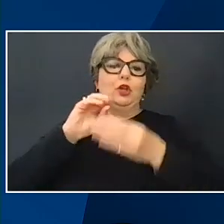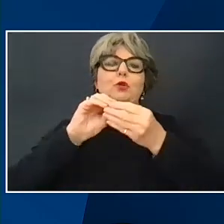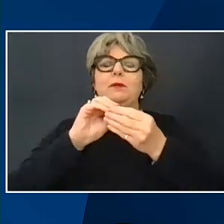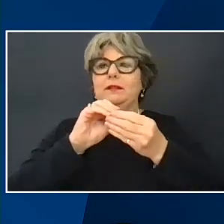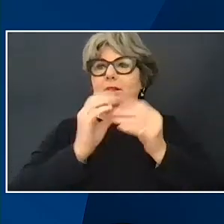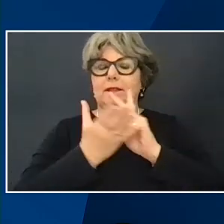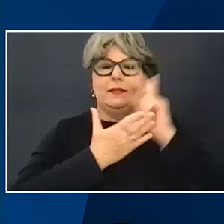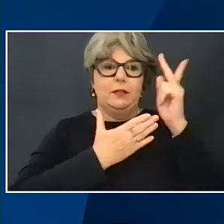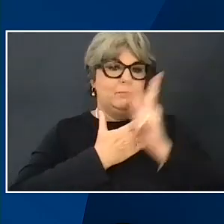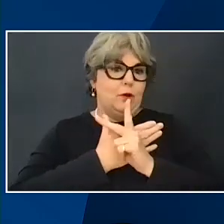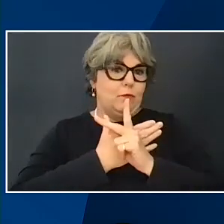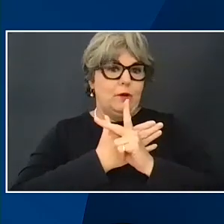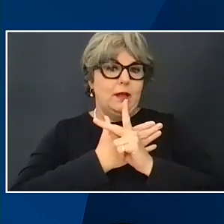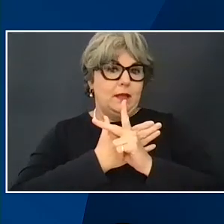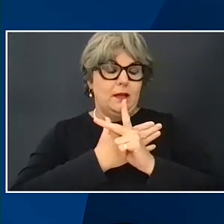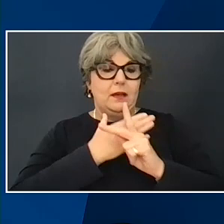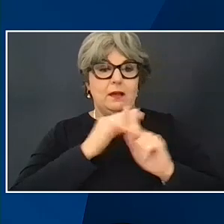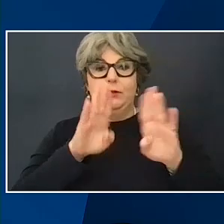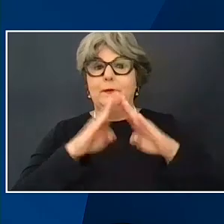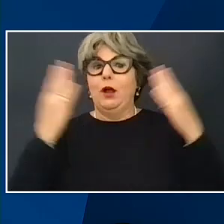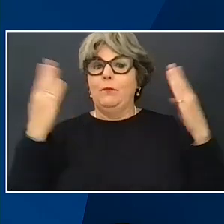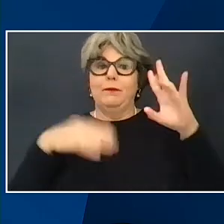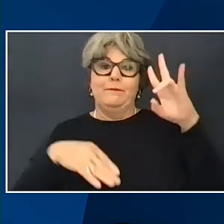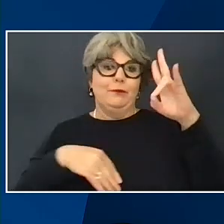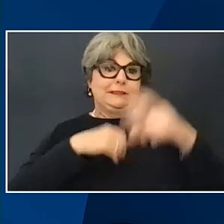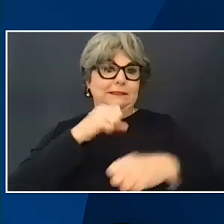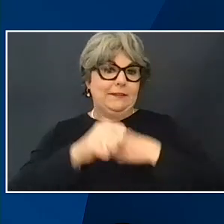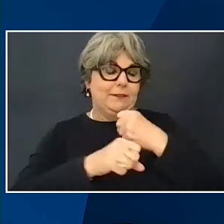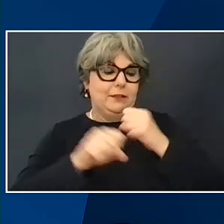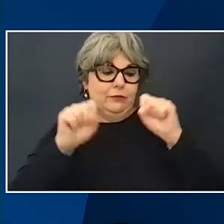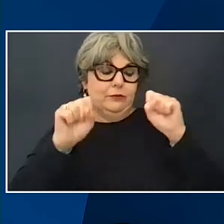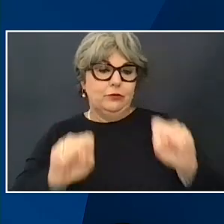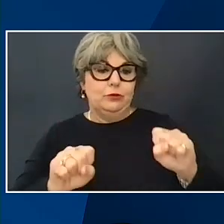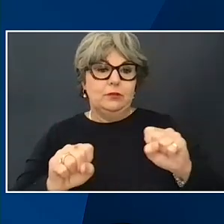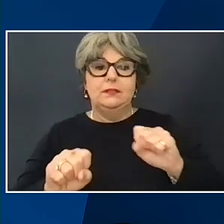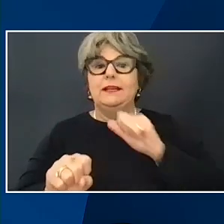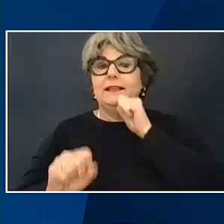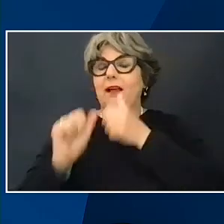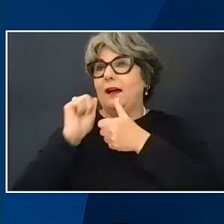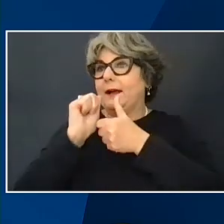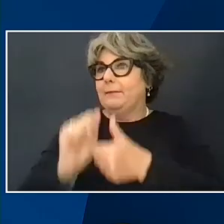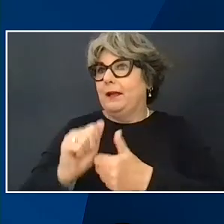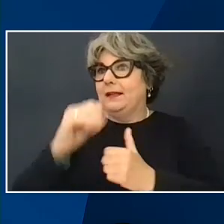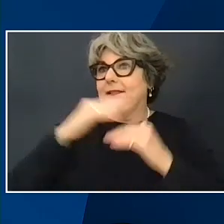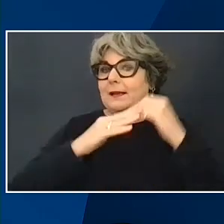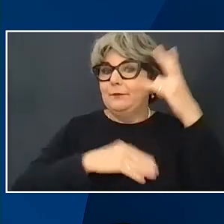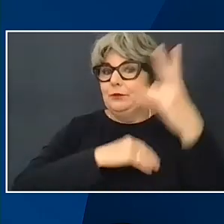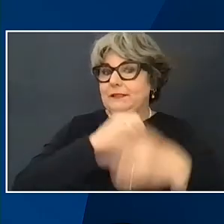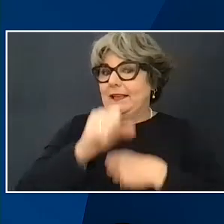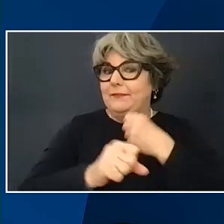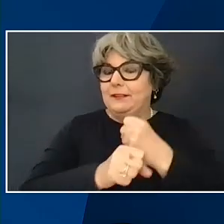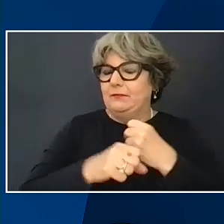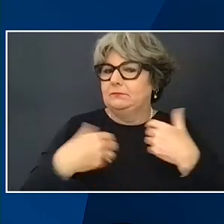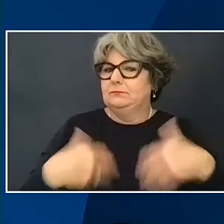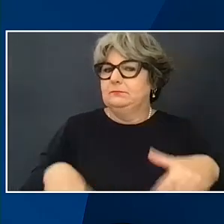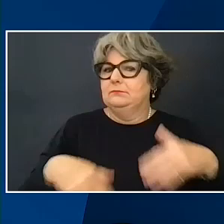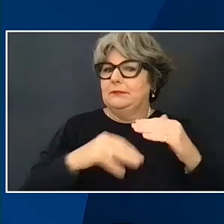open for up to seven years in some cases in noncompliance, which is, again, seems way too long from the perspective of